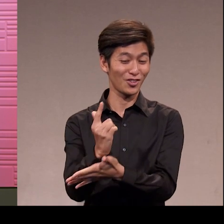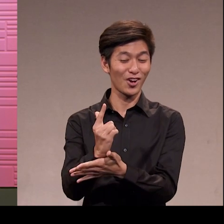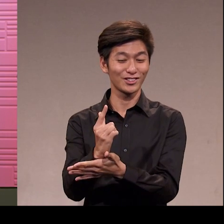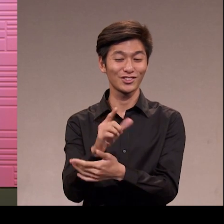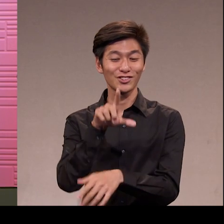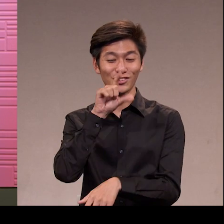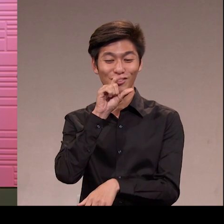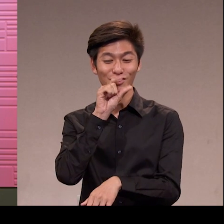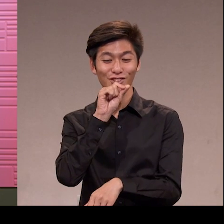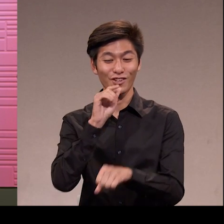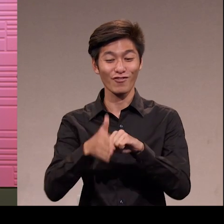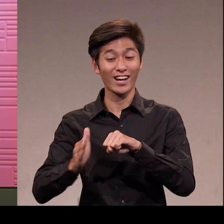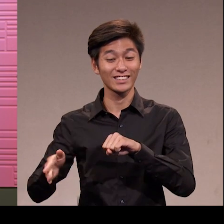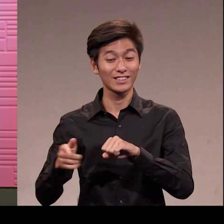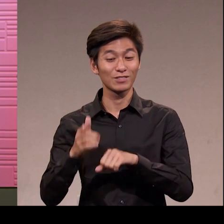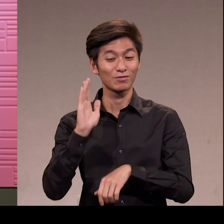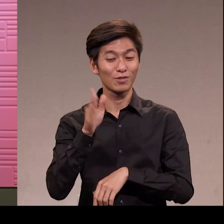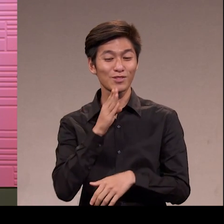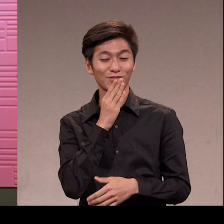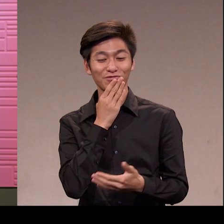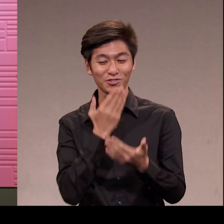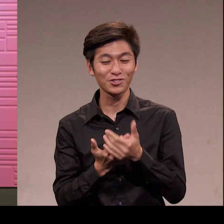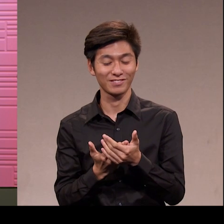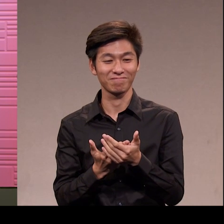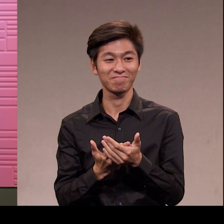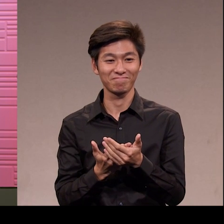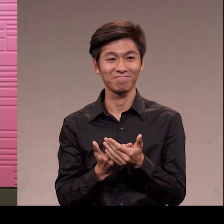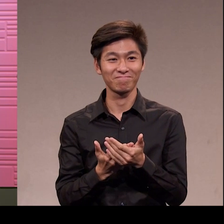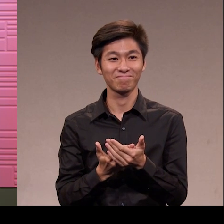I am happy that Ang Mo Kio residents would benefit from this.